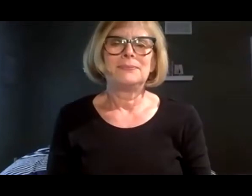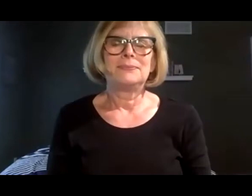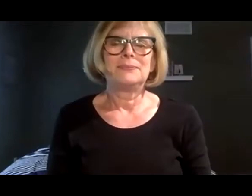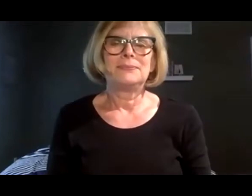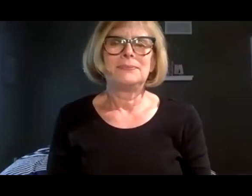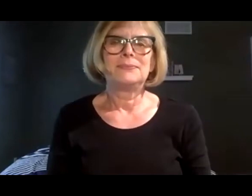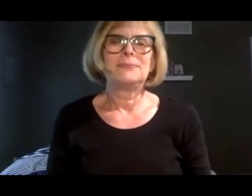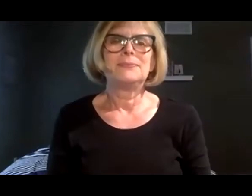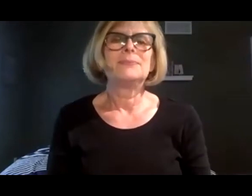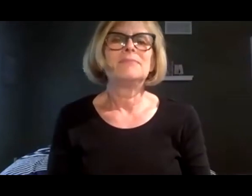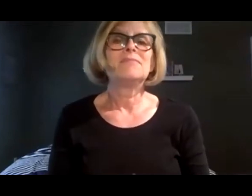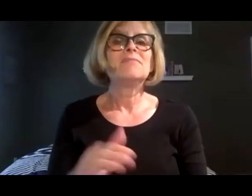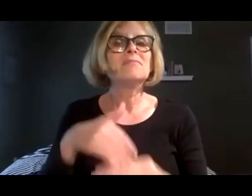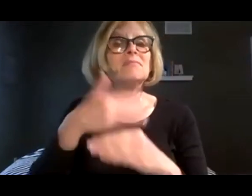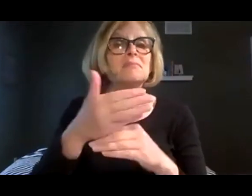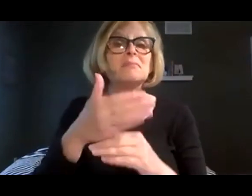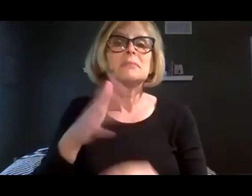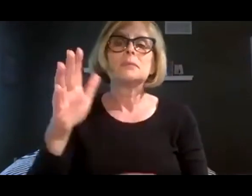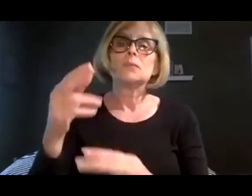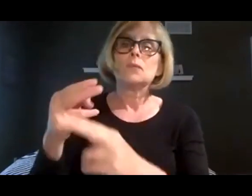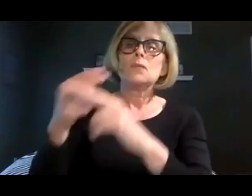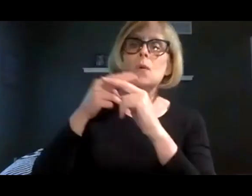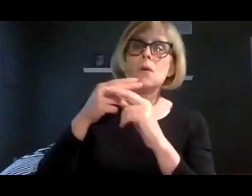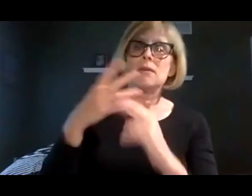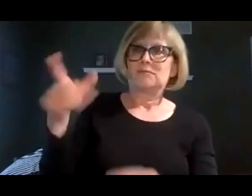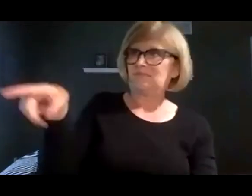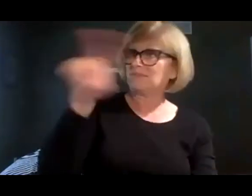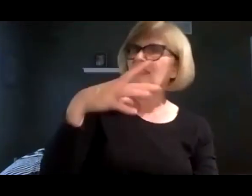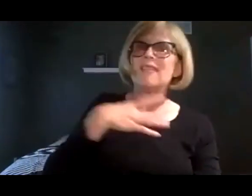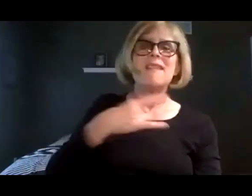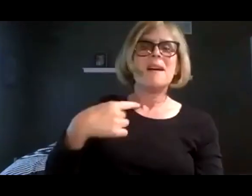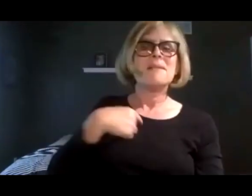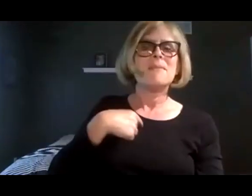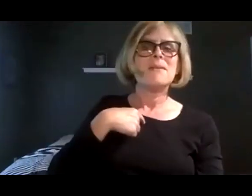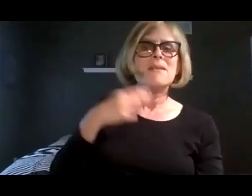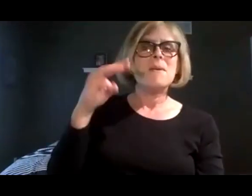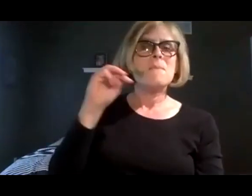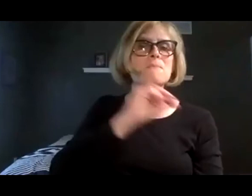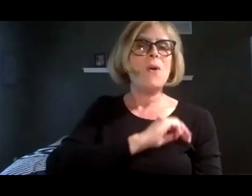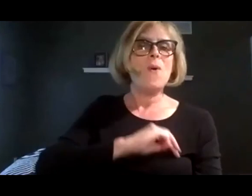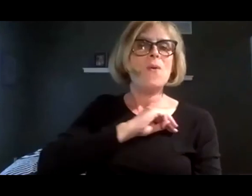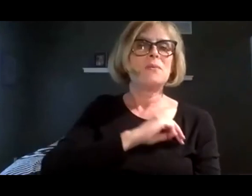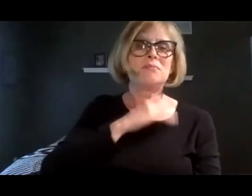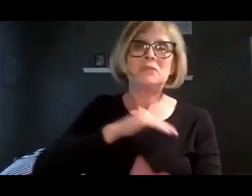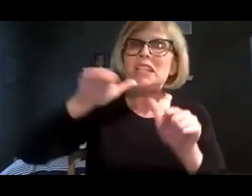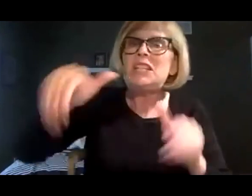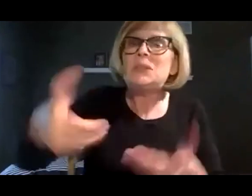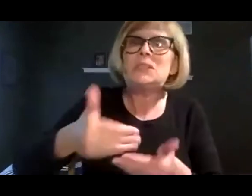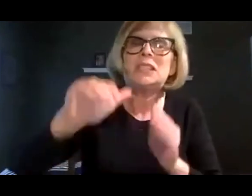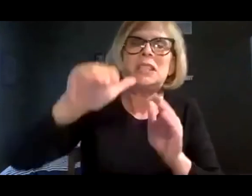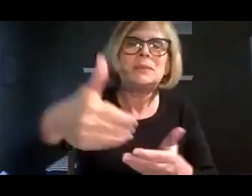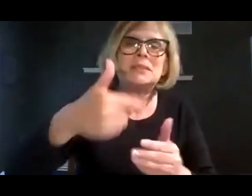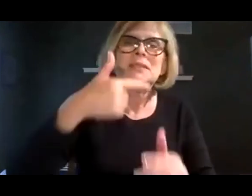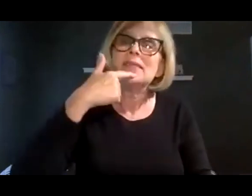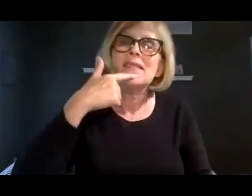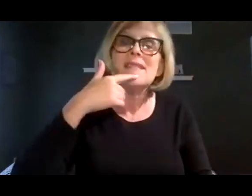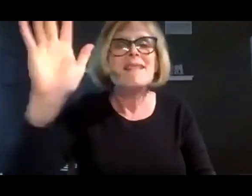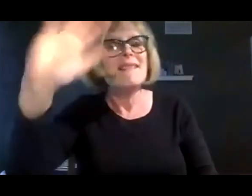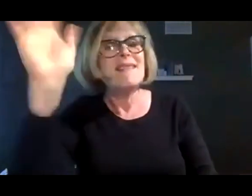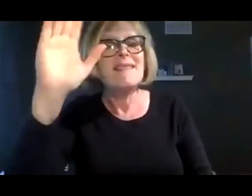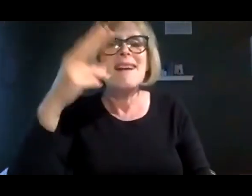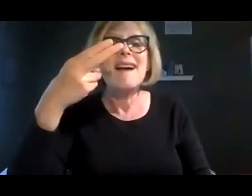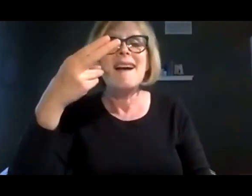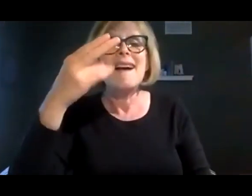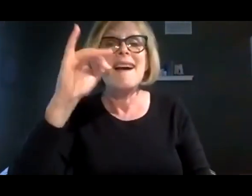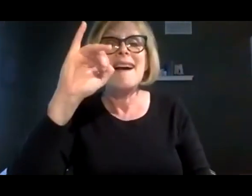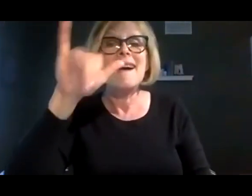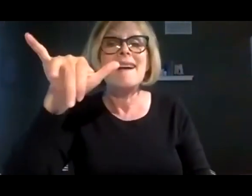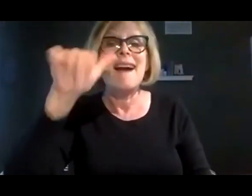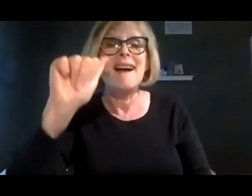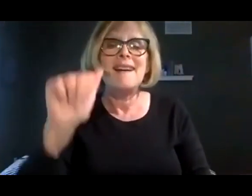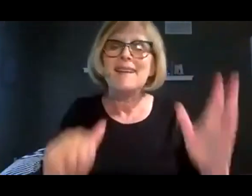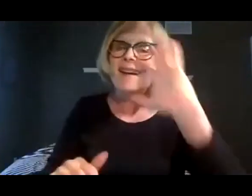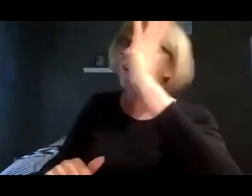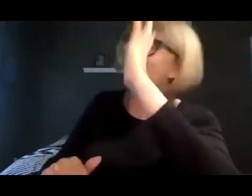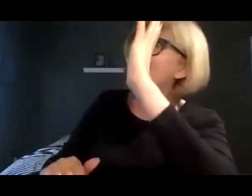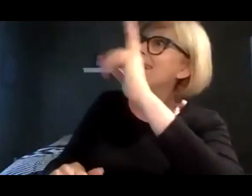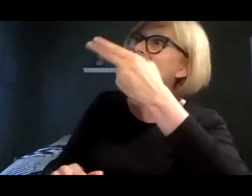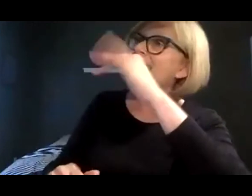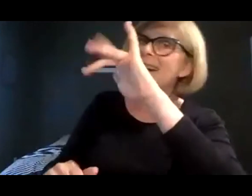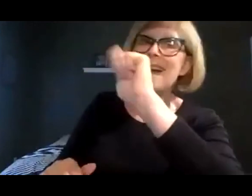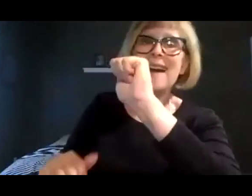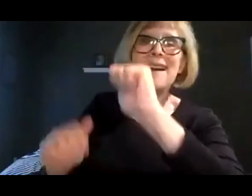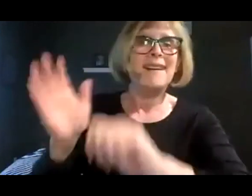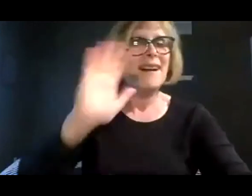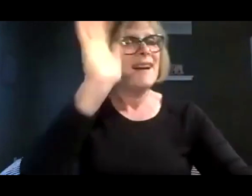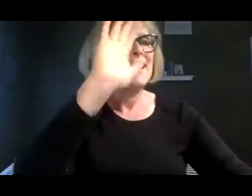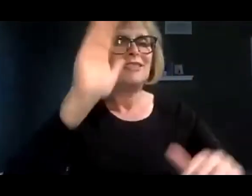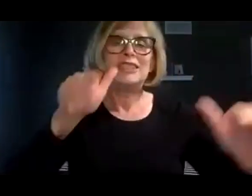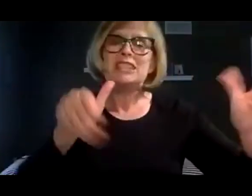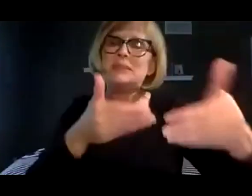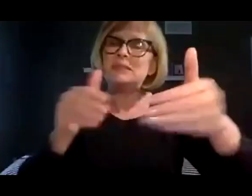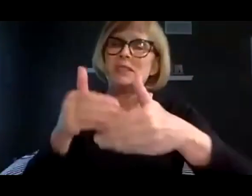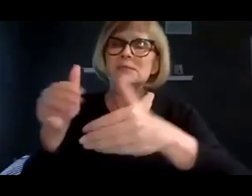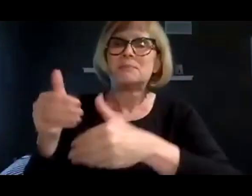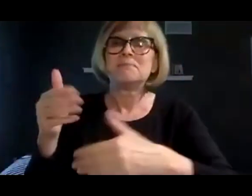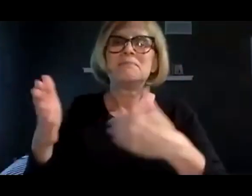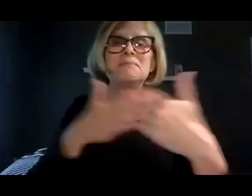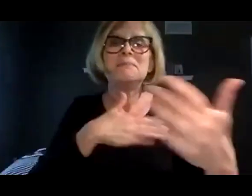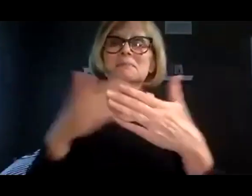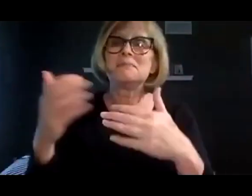So, next time you see someone like me, Moriah, you can introduce yourself. Just wave and say, "Hiya."